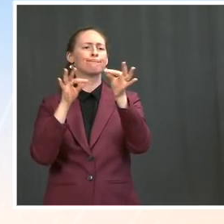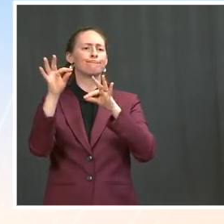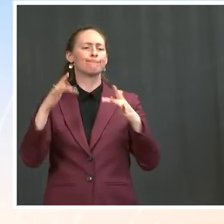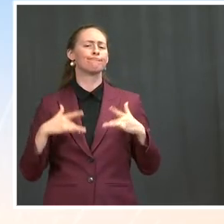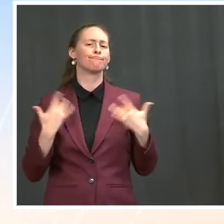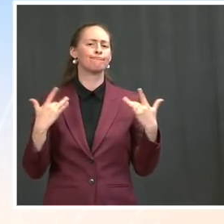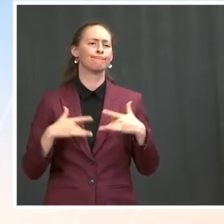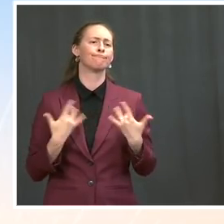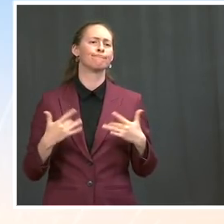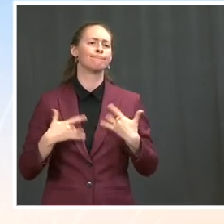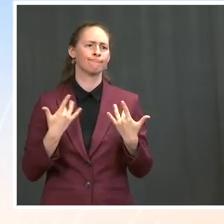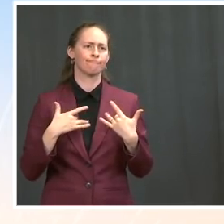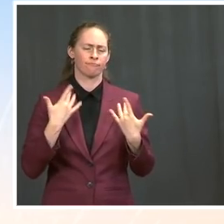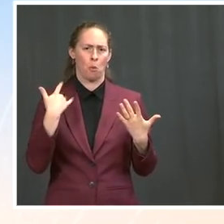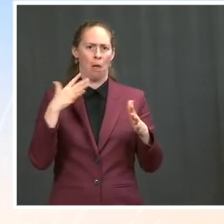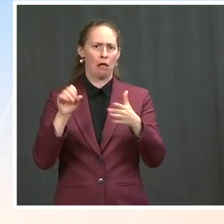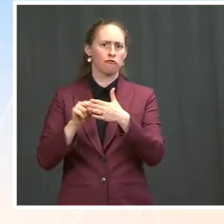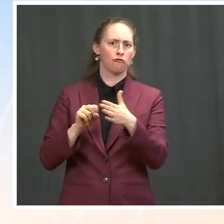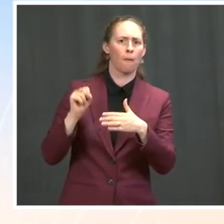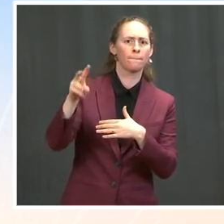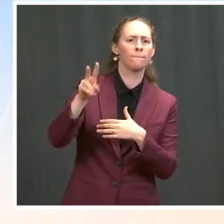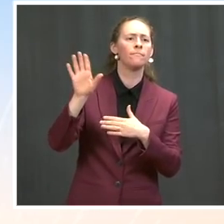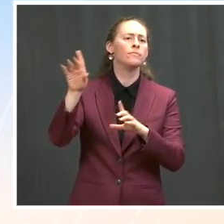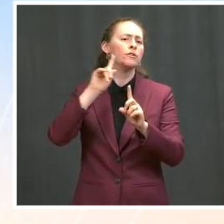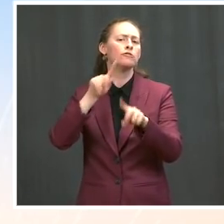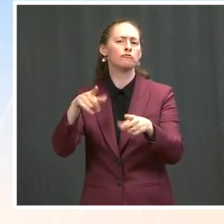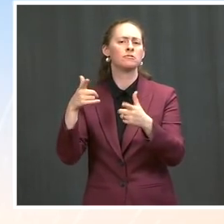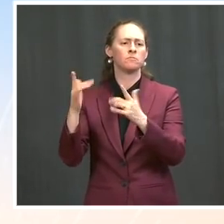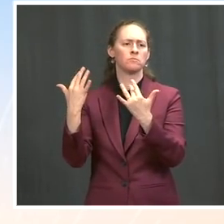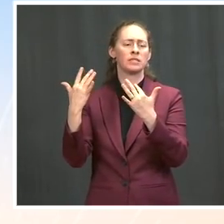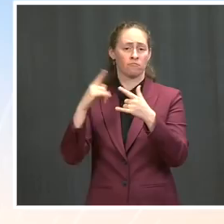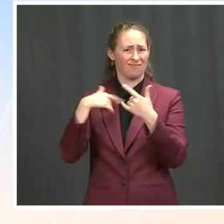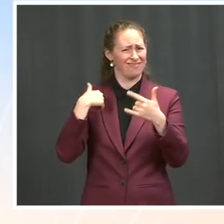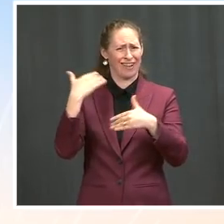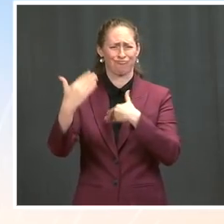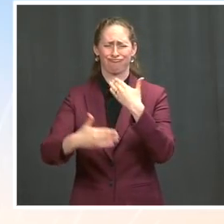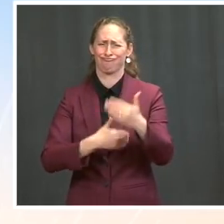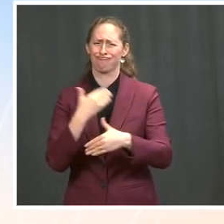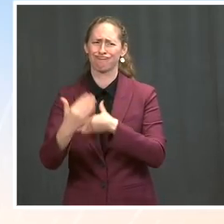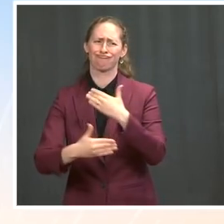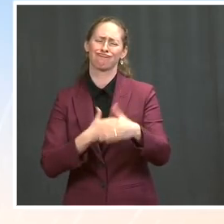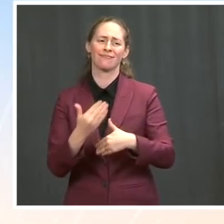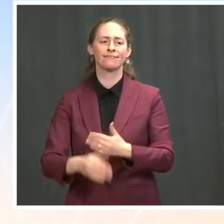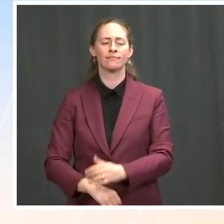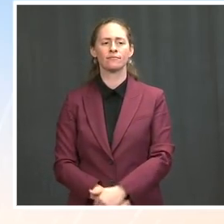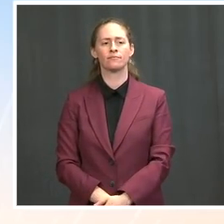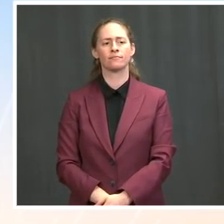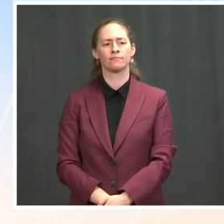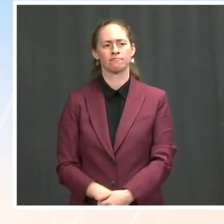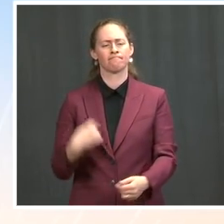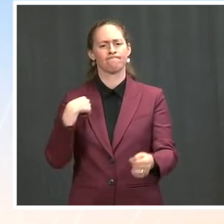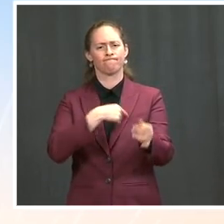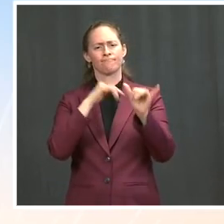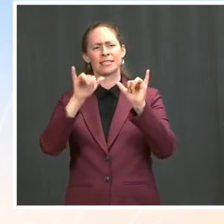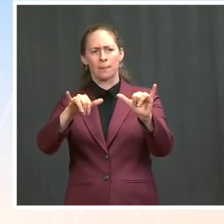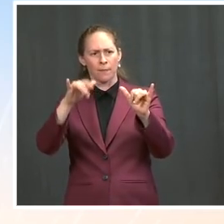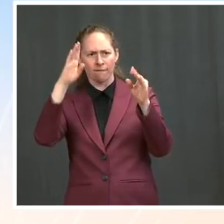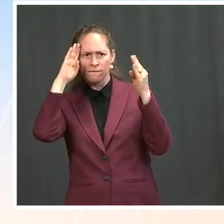But we're going to continue to run through the tape. We're also going to continue to be focused on where we can raise the rates